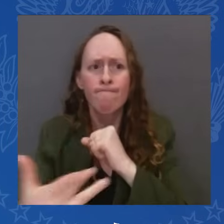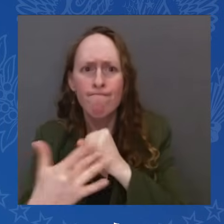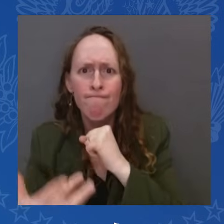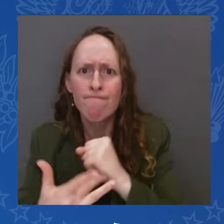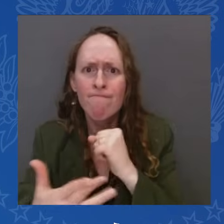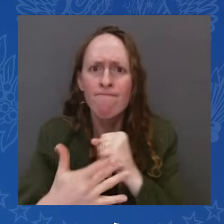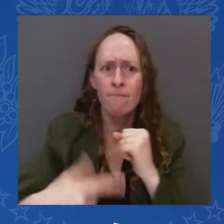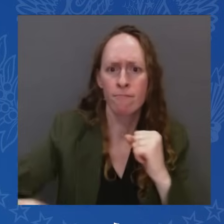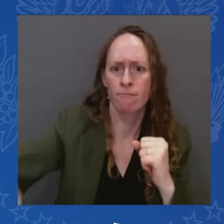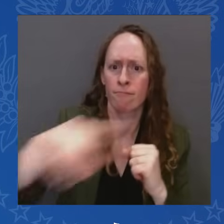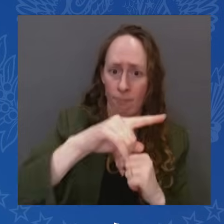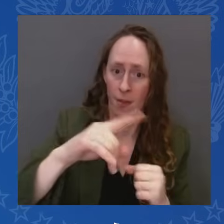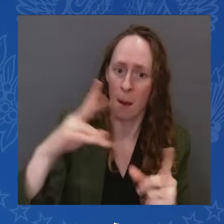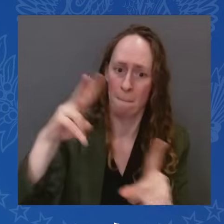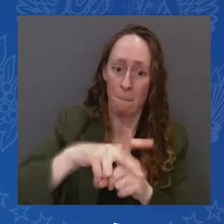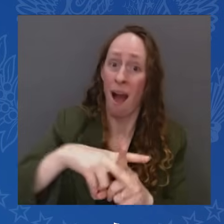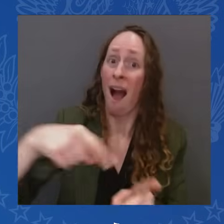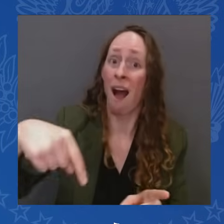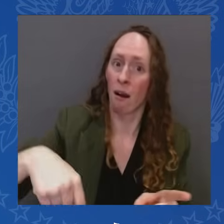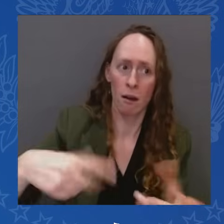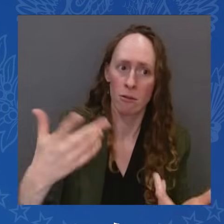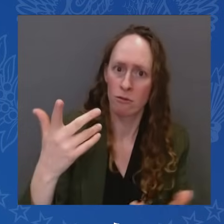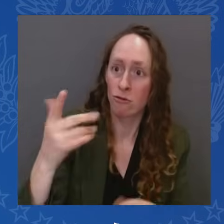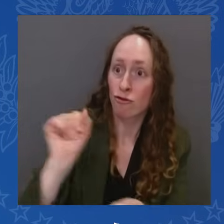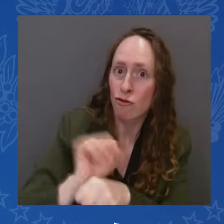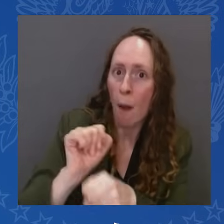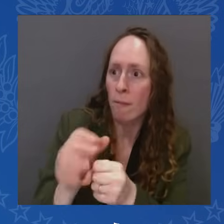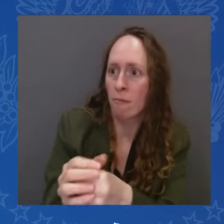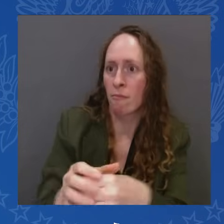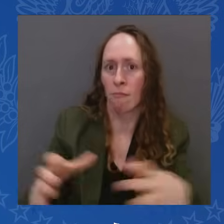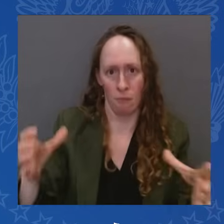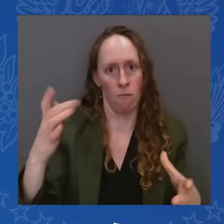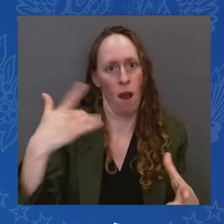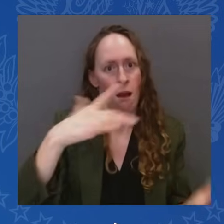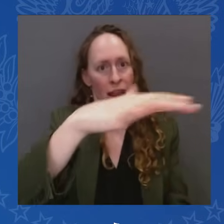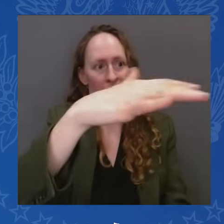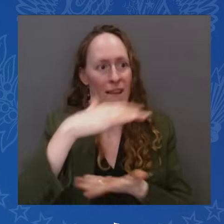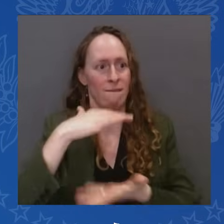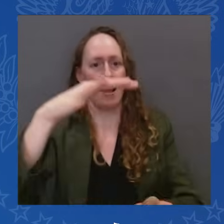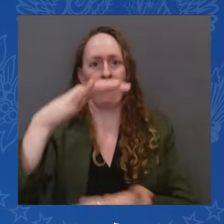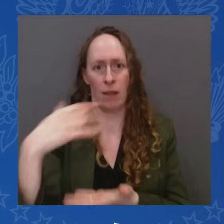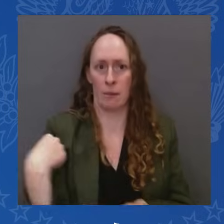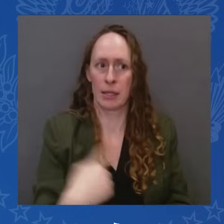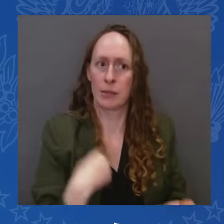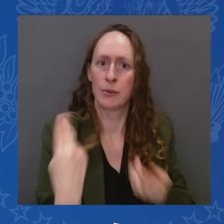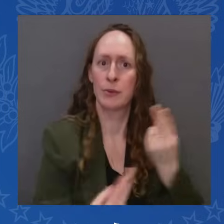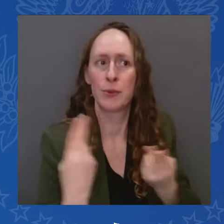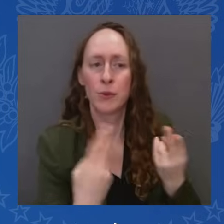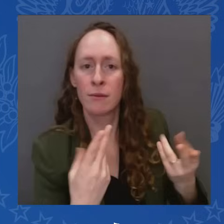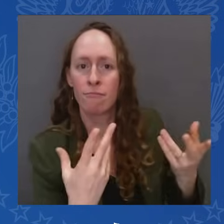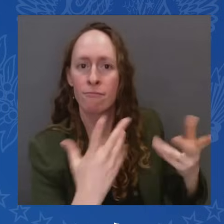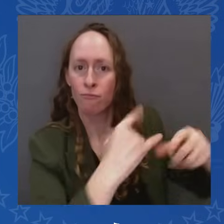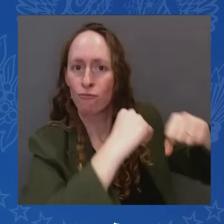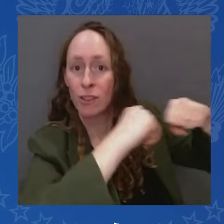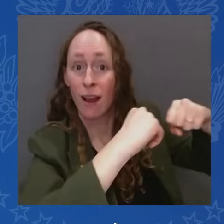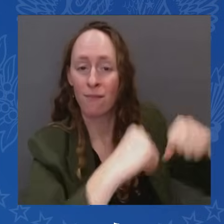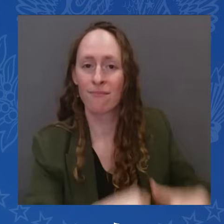that two thirds of Americans support for Ukraine remains and works in the United States.